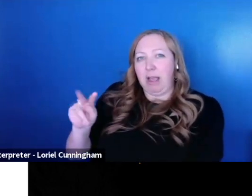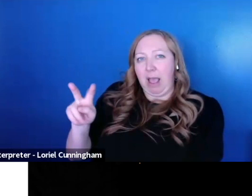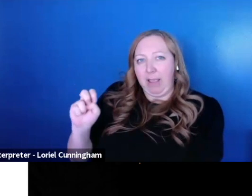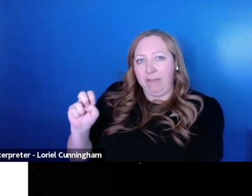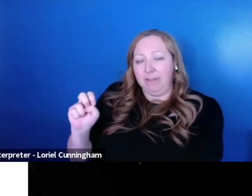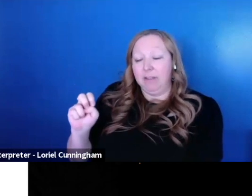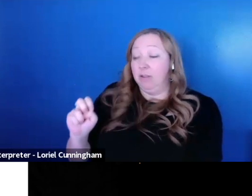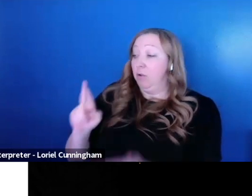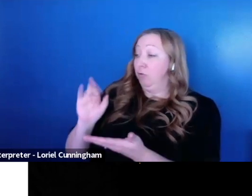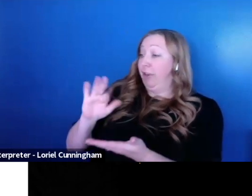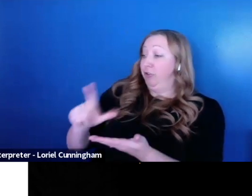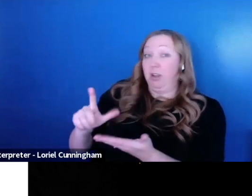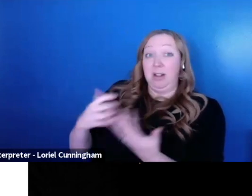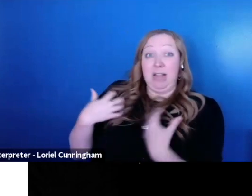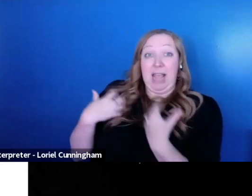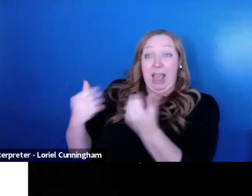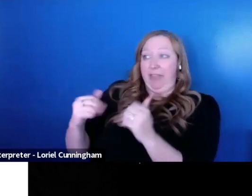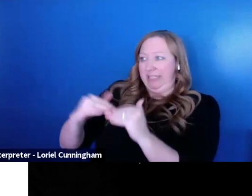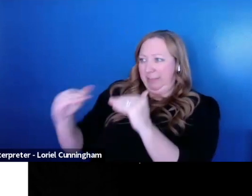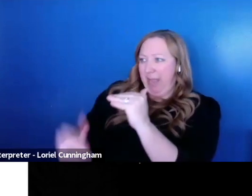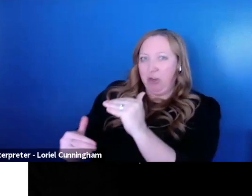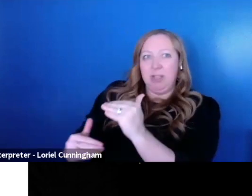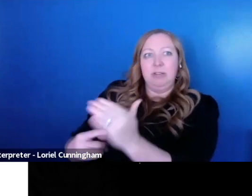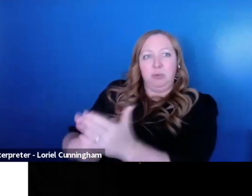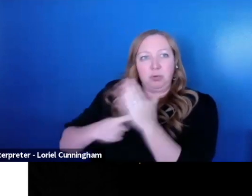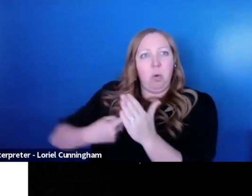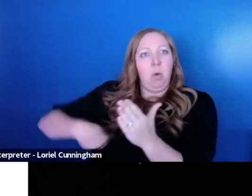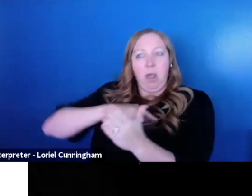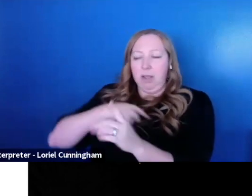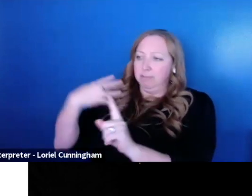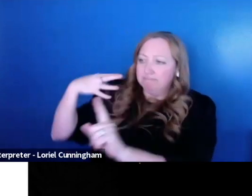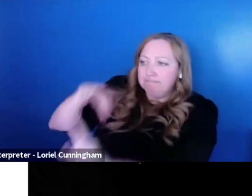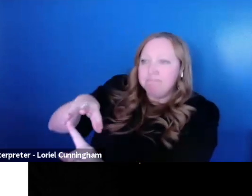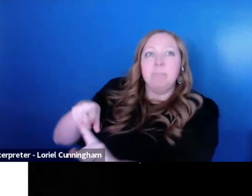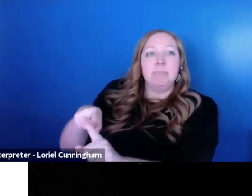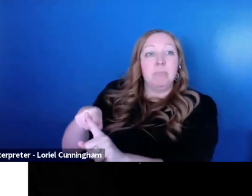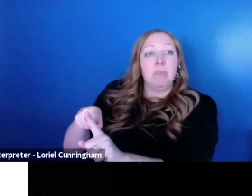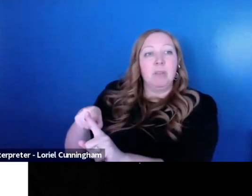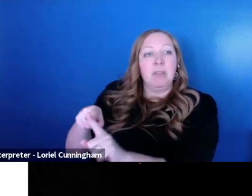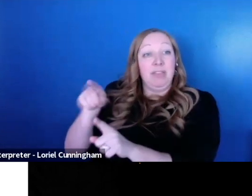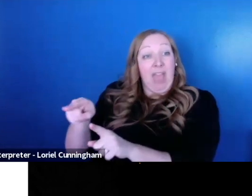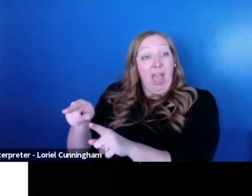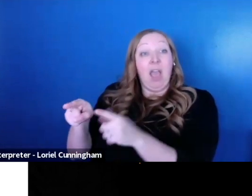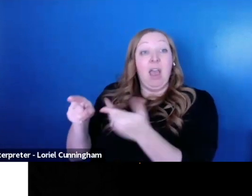, that generates scientific and moral fatigue and fosters the conditions for structural gaslighting. He says as a